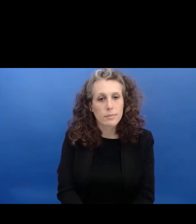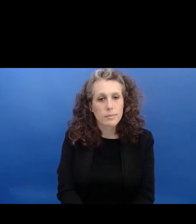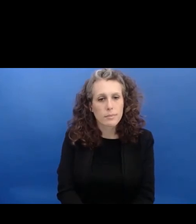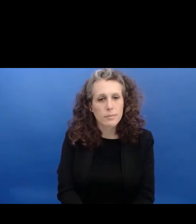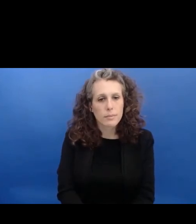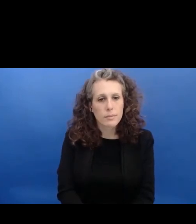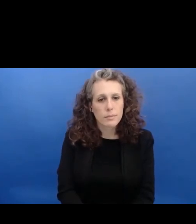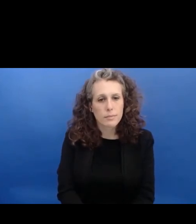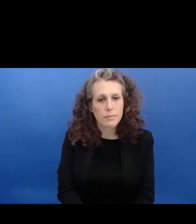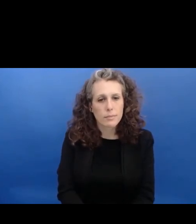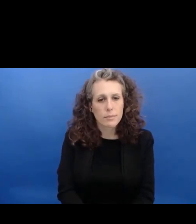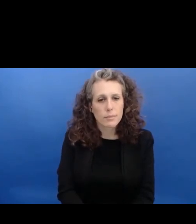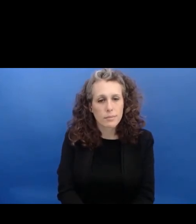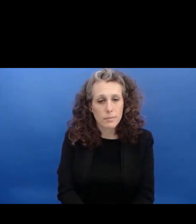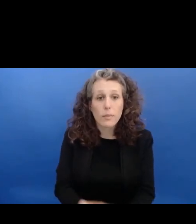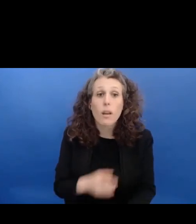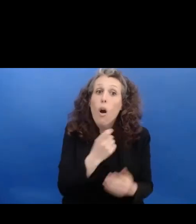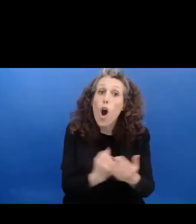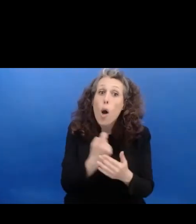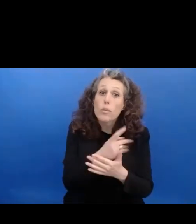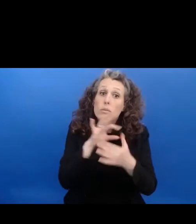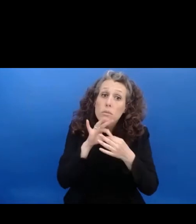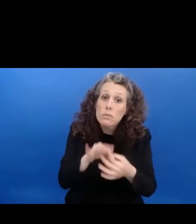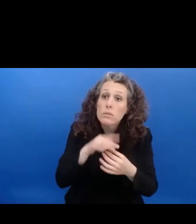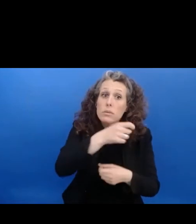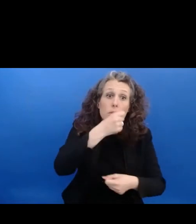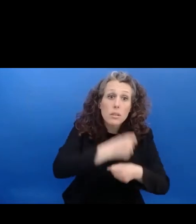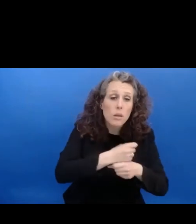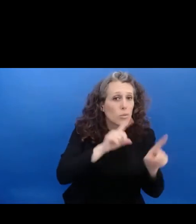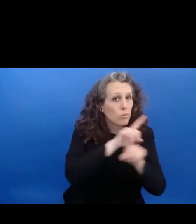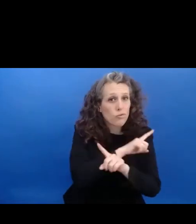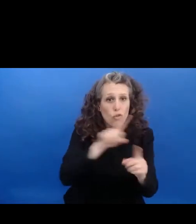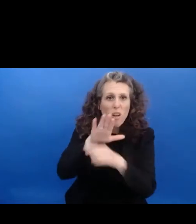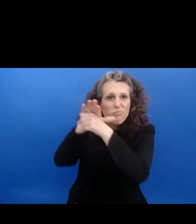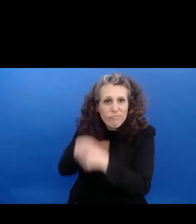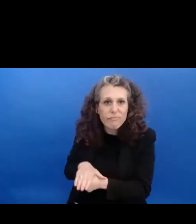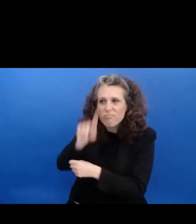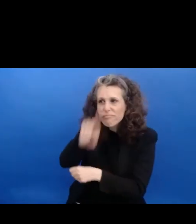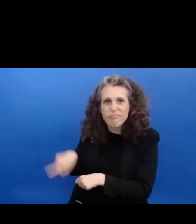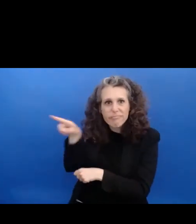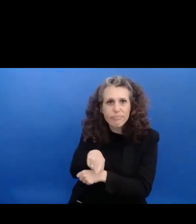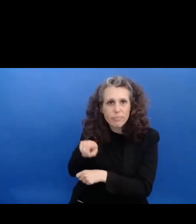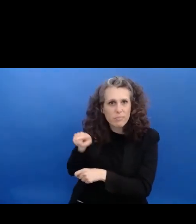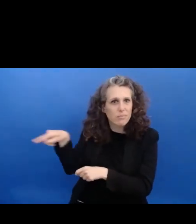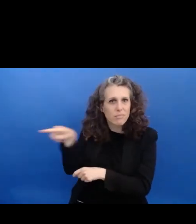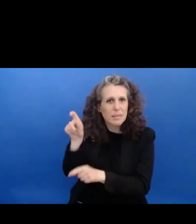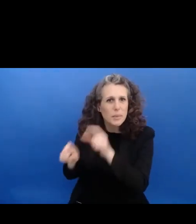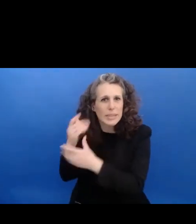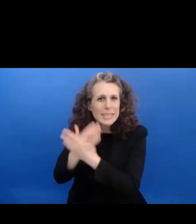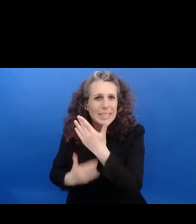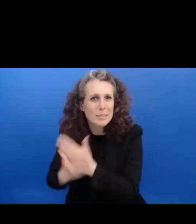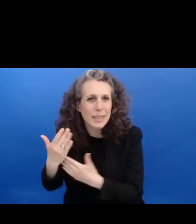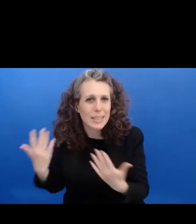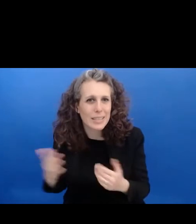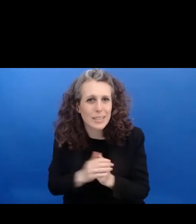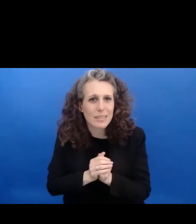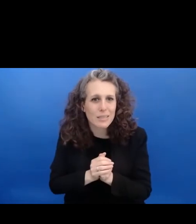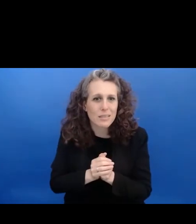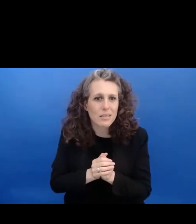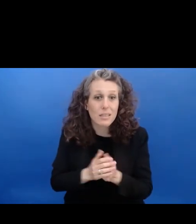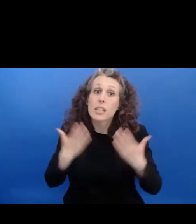not discriminate against persons with disabilities you know diverse initiatives are being taken to